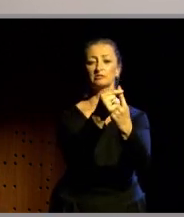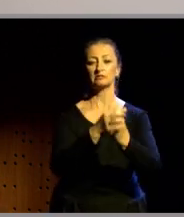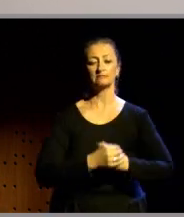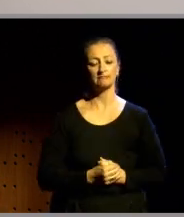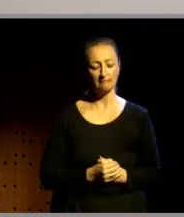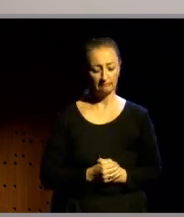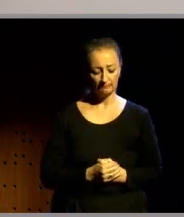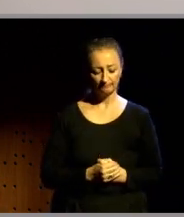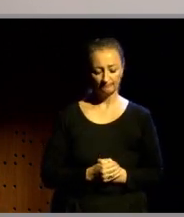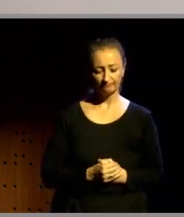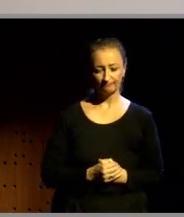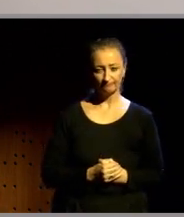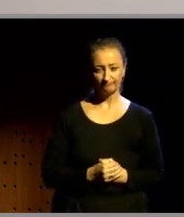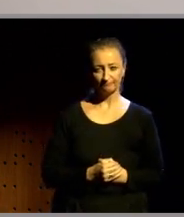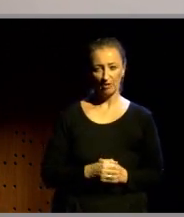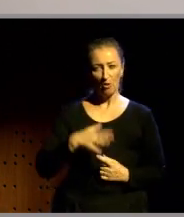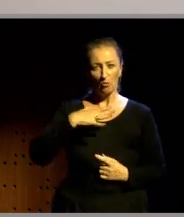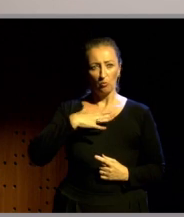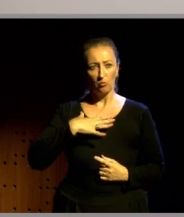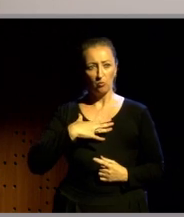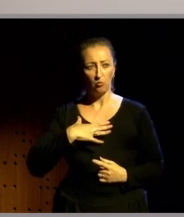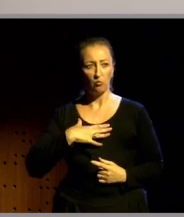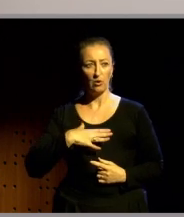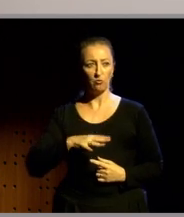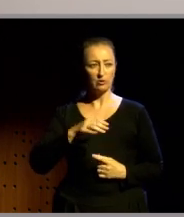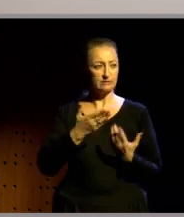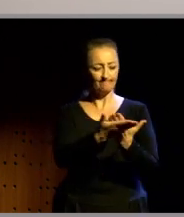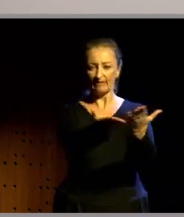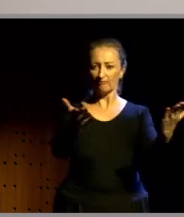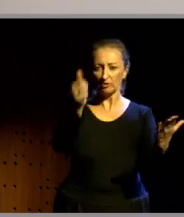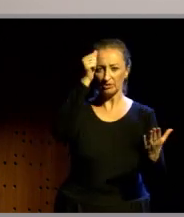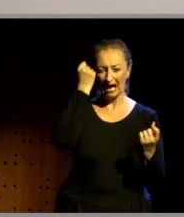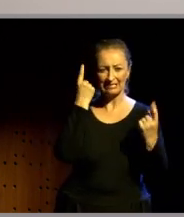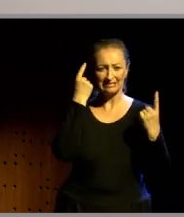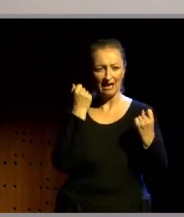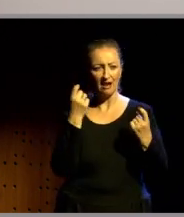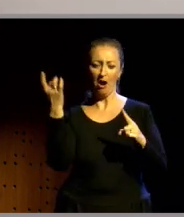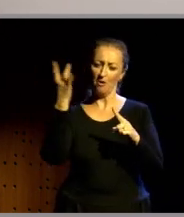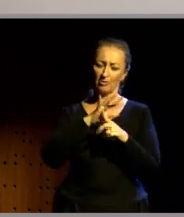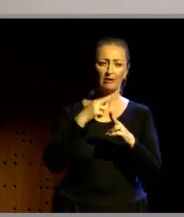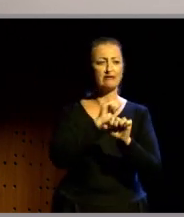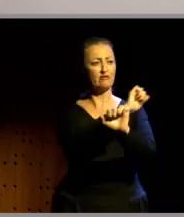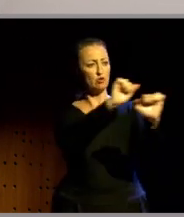that not only is there a priority for your work, for your practice,